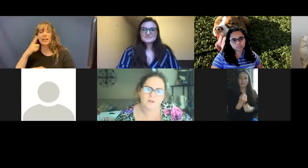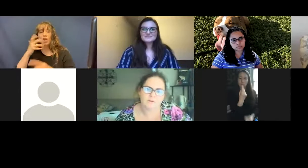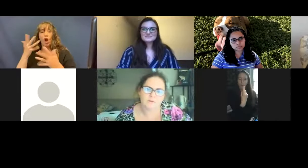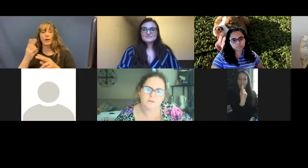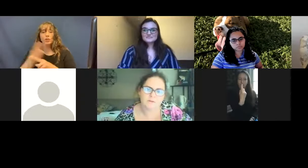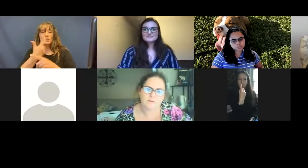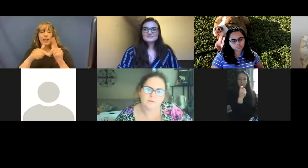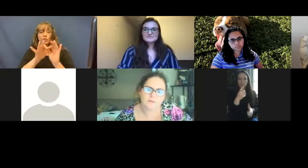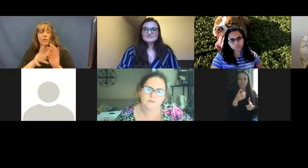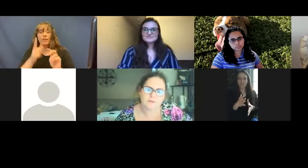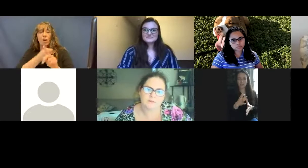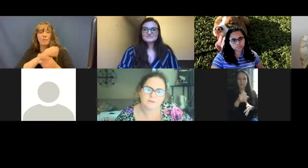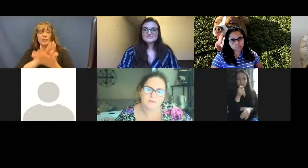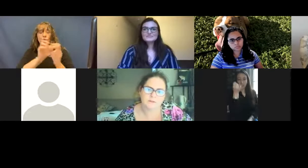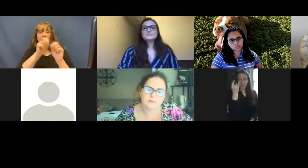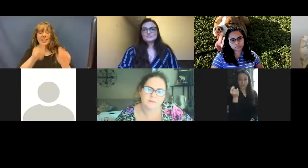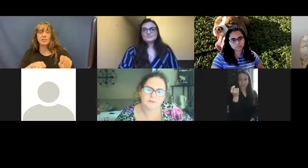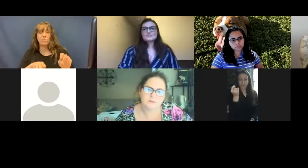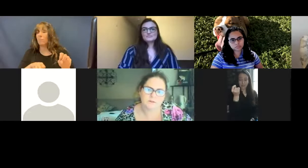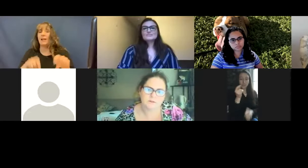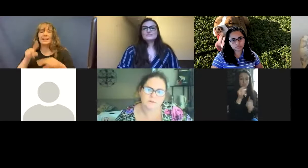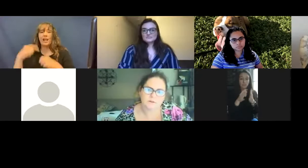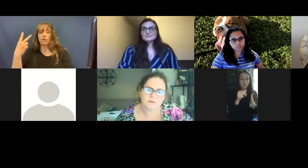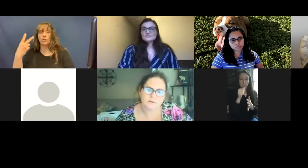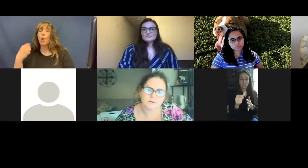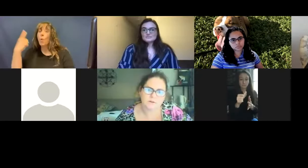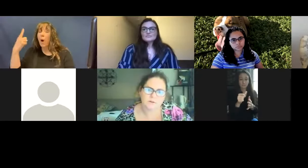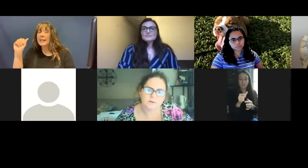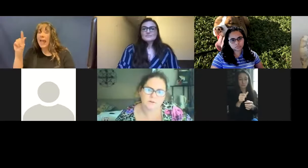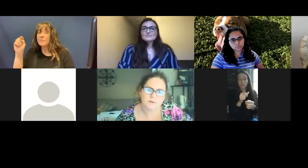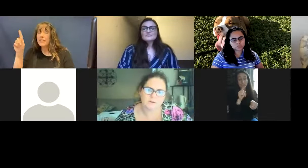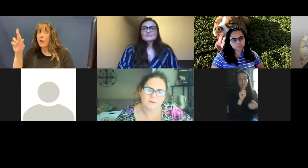it was one administrator that didn't get it. And the rest of them didn't. So I just kept